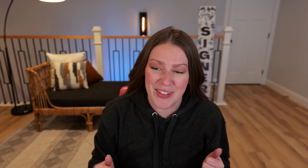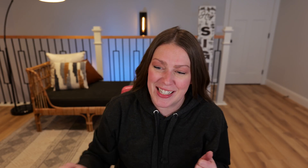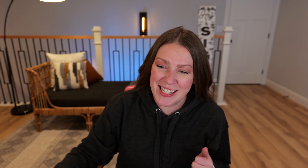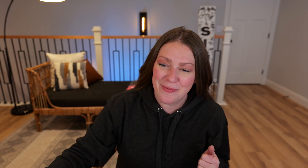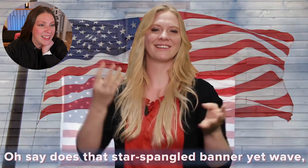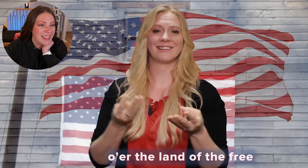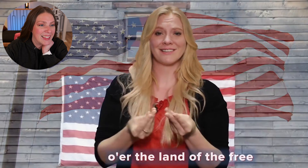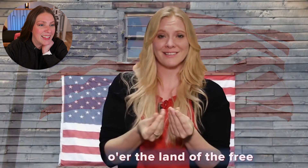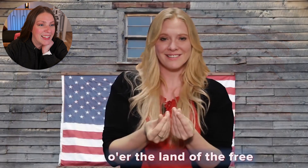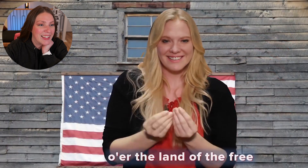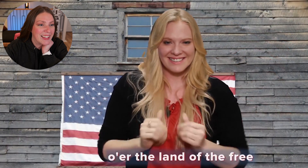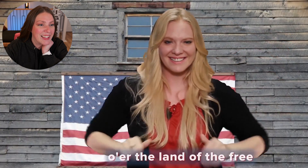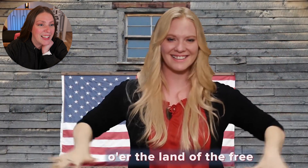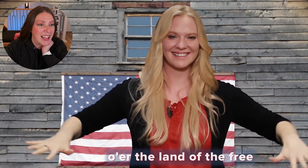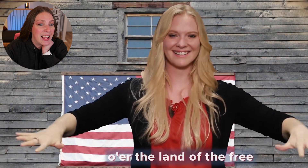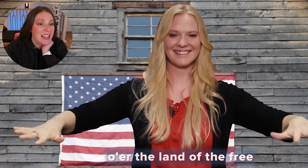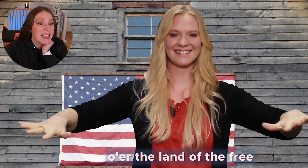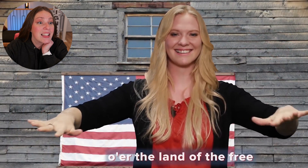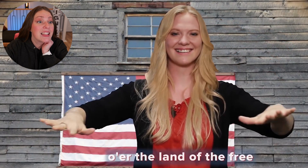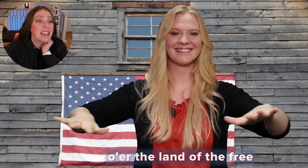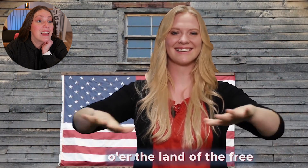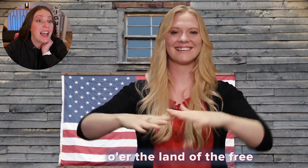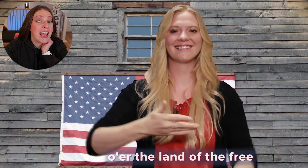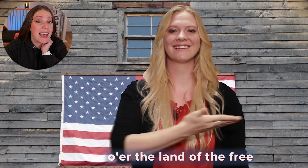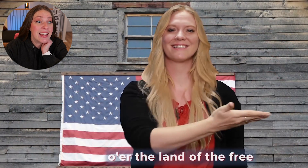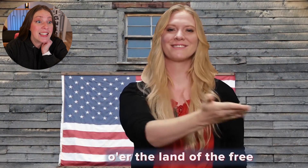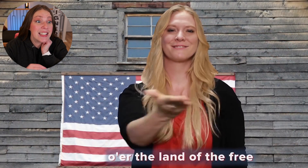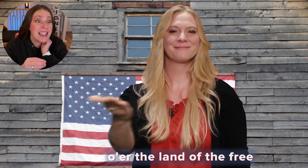of this land.